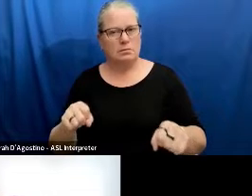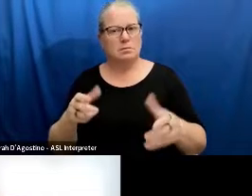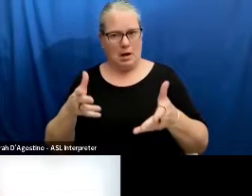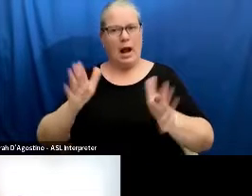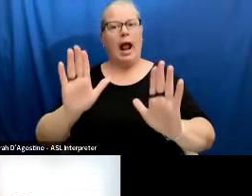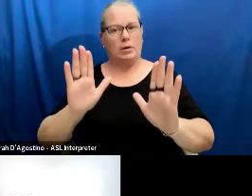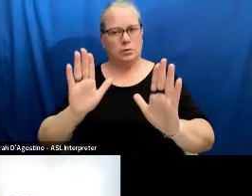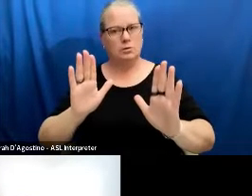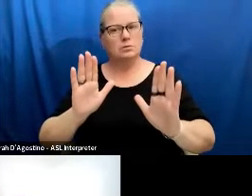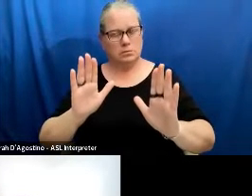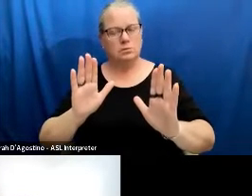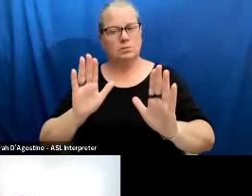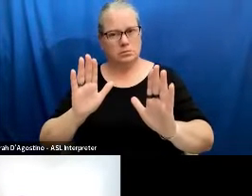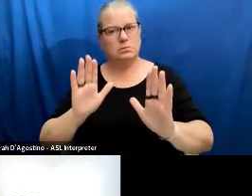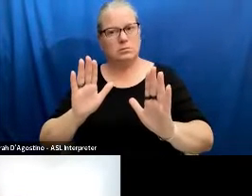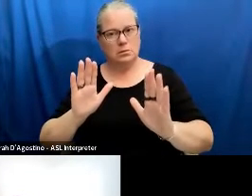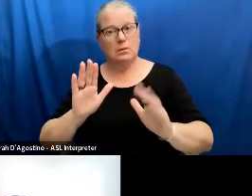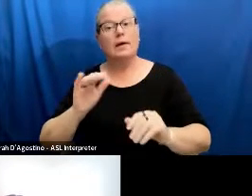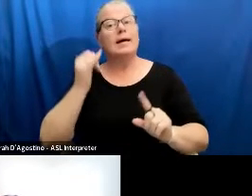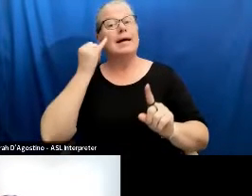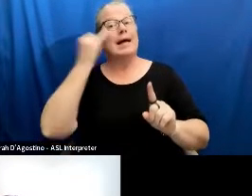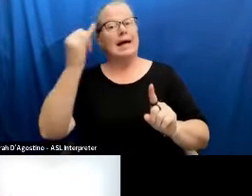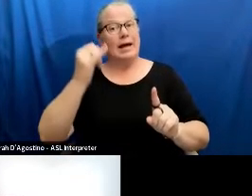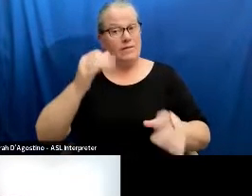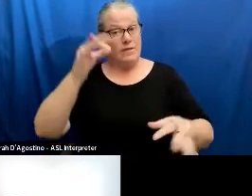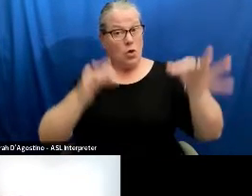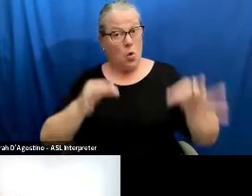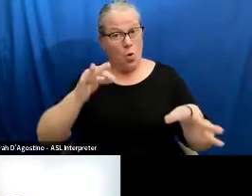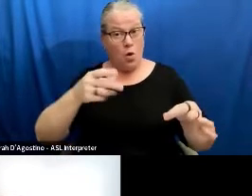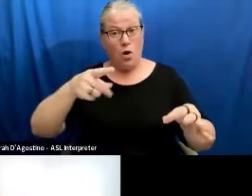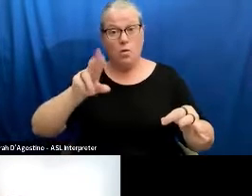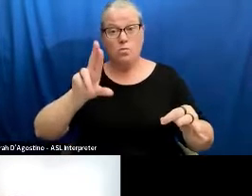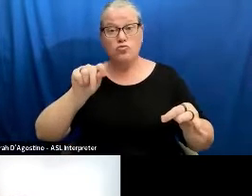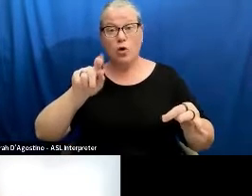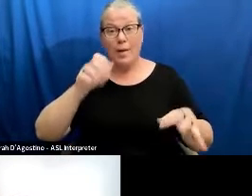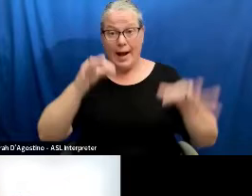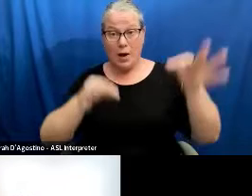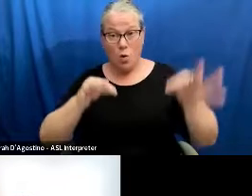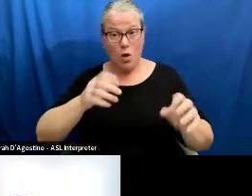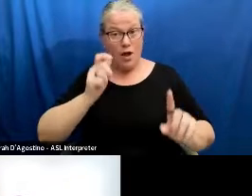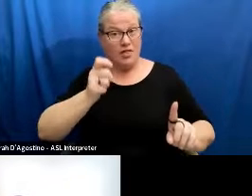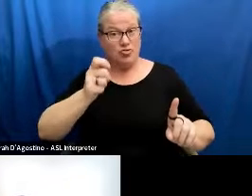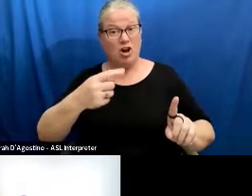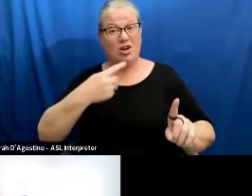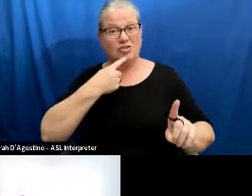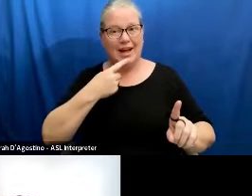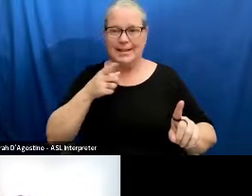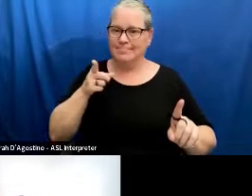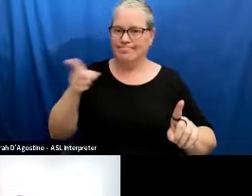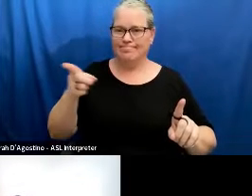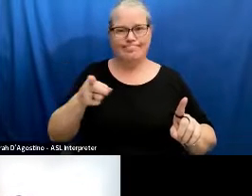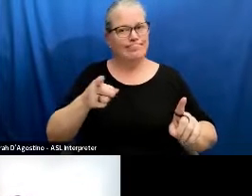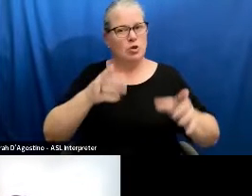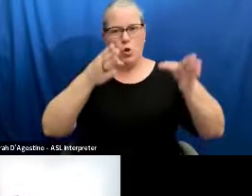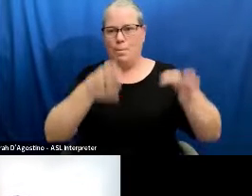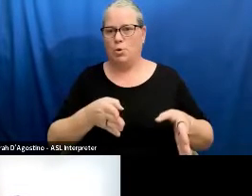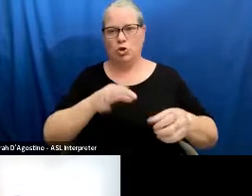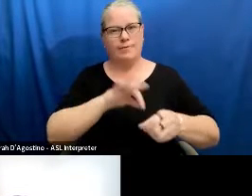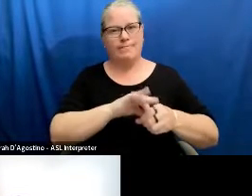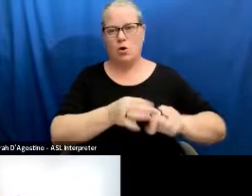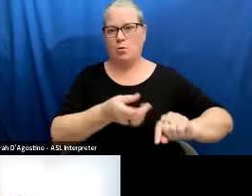does not have the right to vote without that piece of paper without that determination by